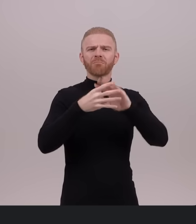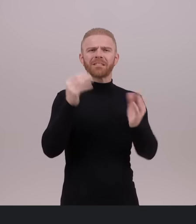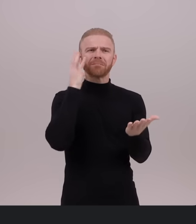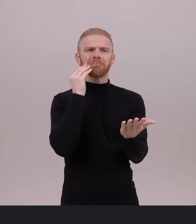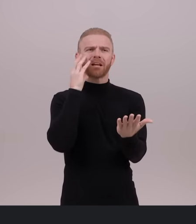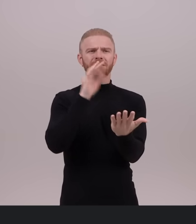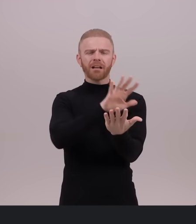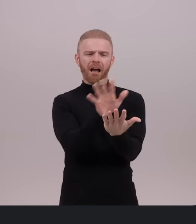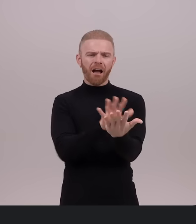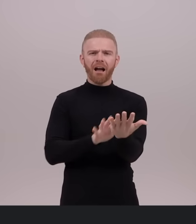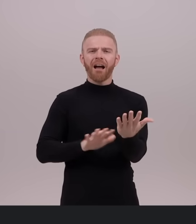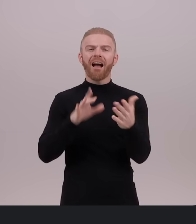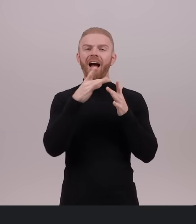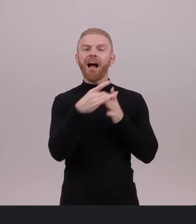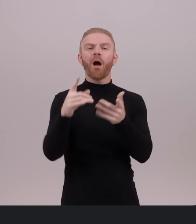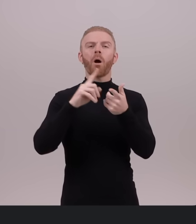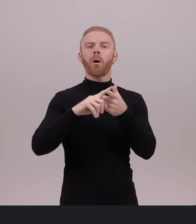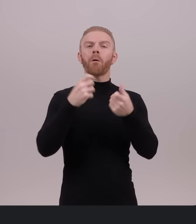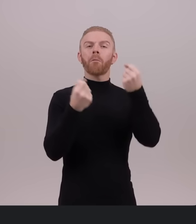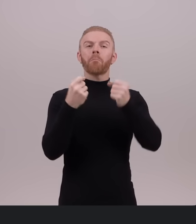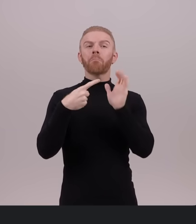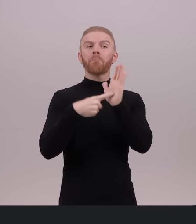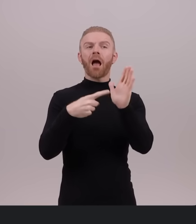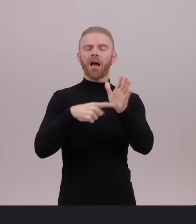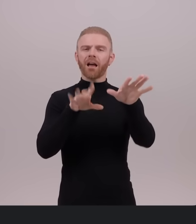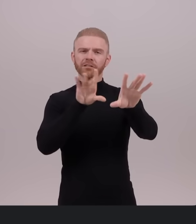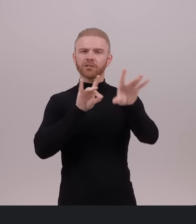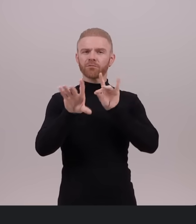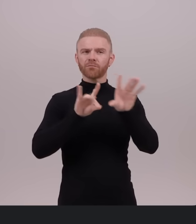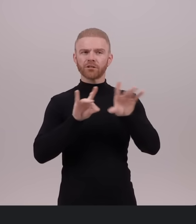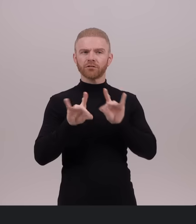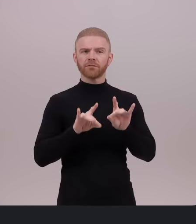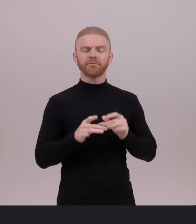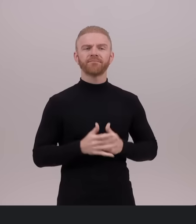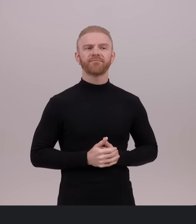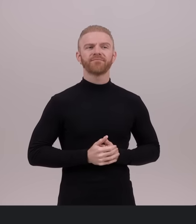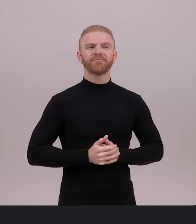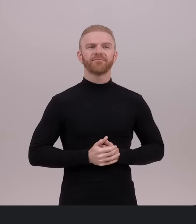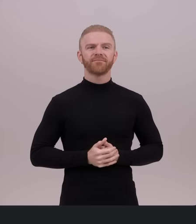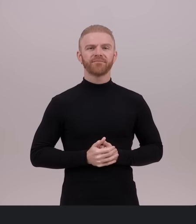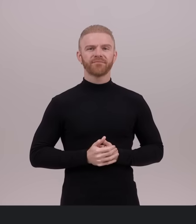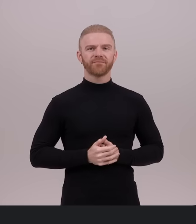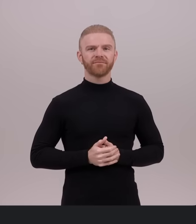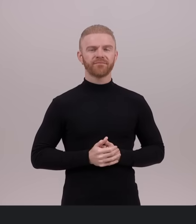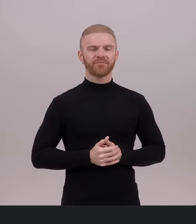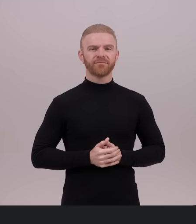After that, leads us into the model, let's check it out.